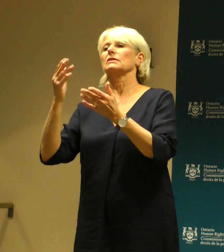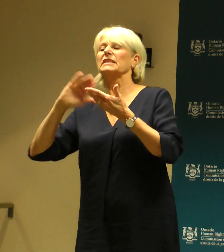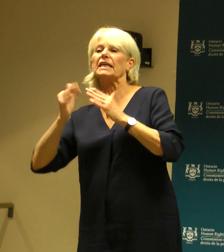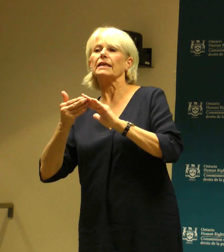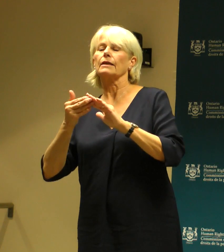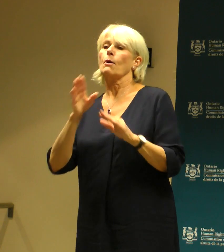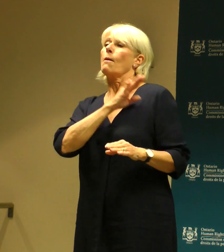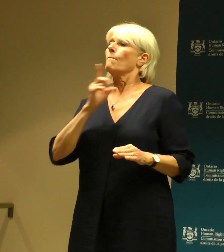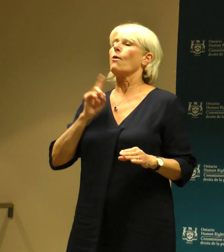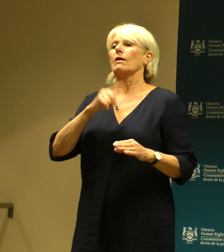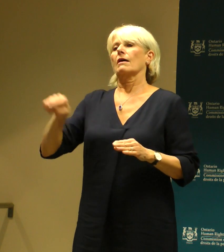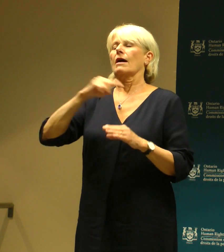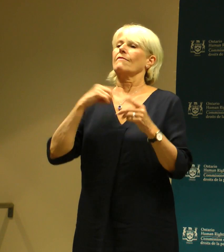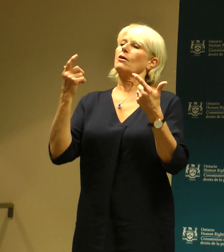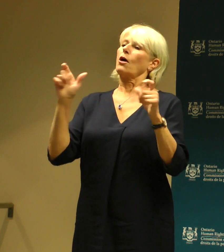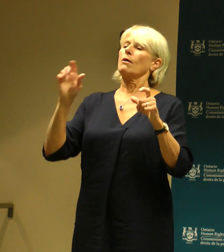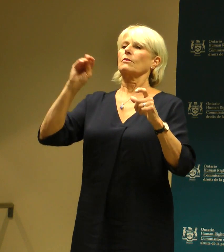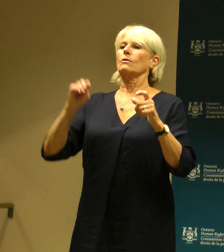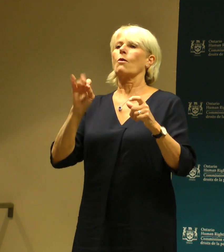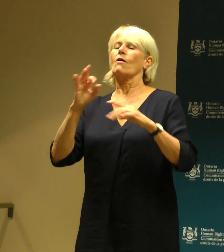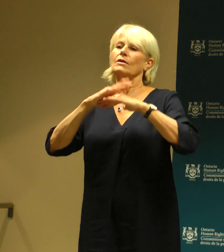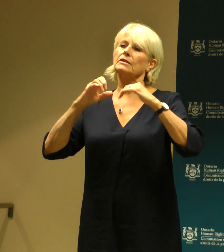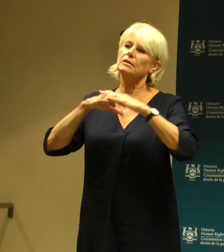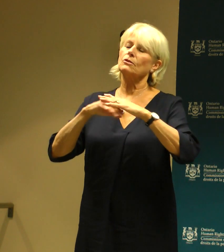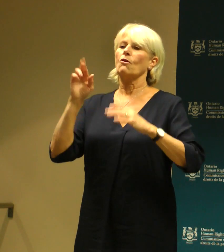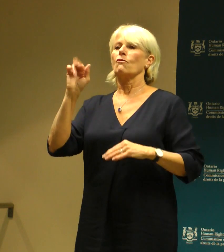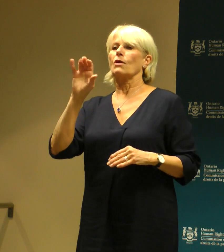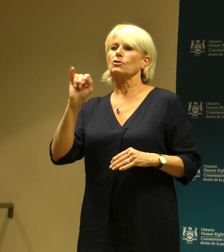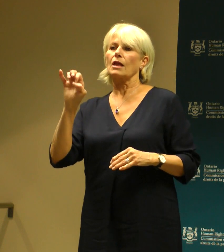boards that serve larger proportions of Indigenous, racialized and newcomer students;